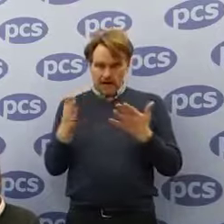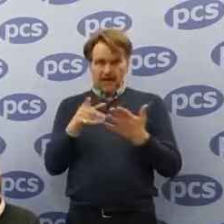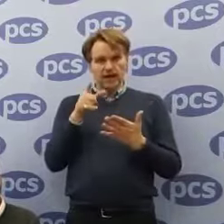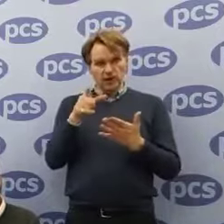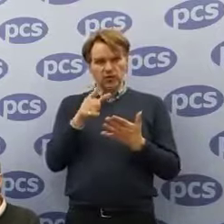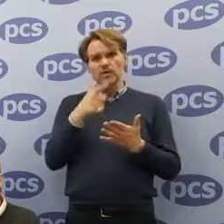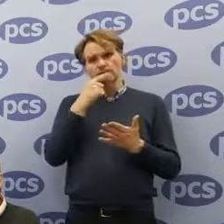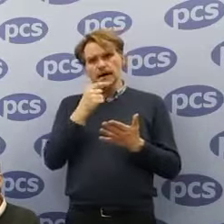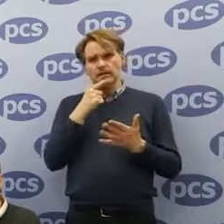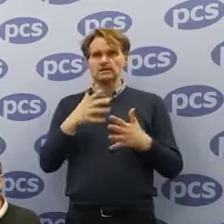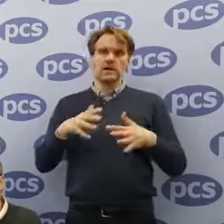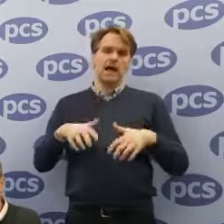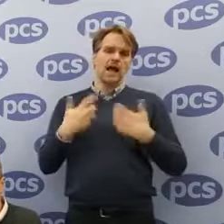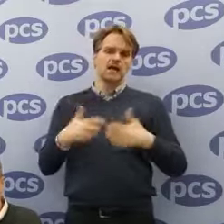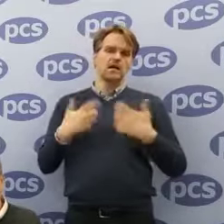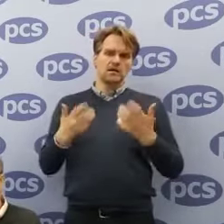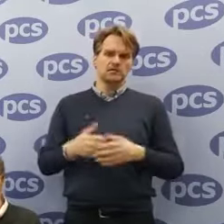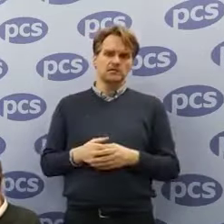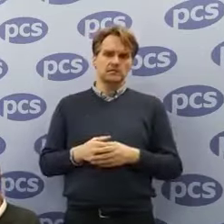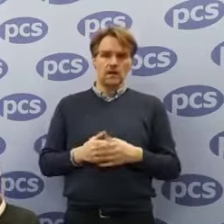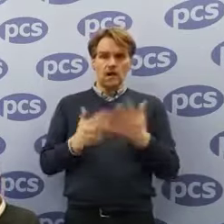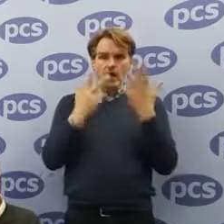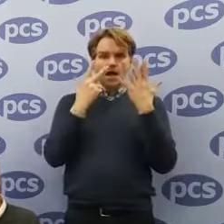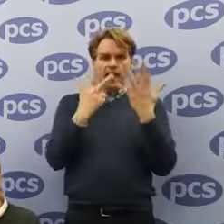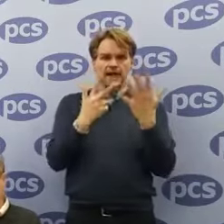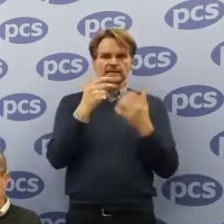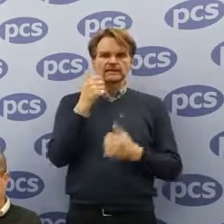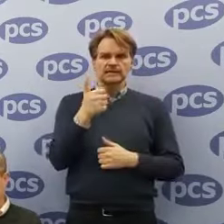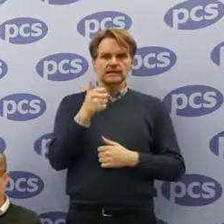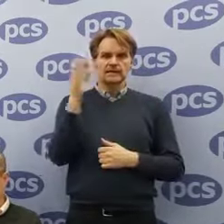entirely, you know 86% of people call for a strike and the government impose laws